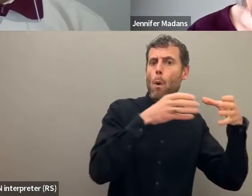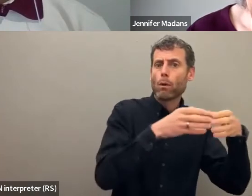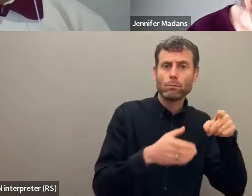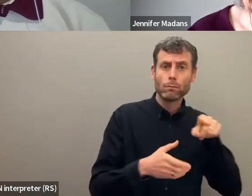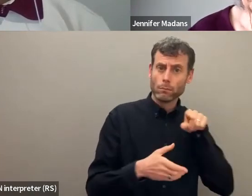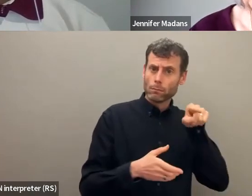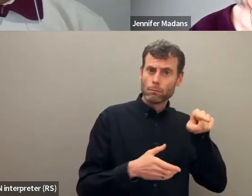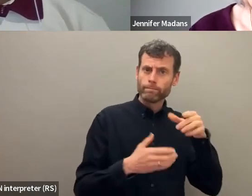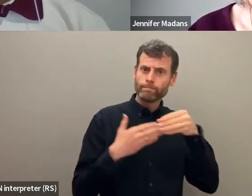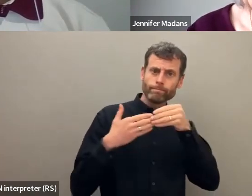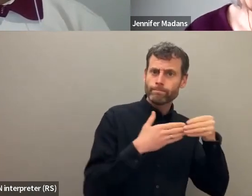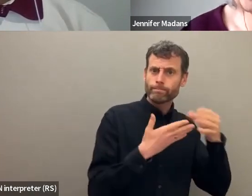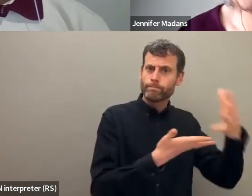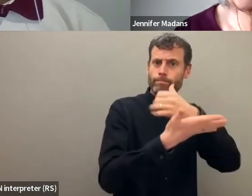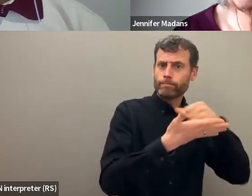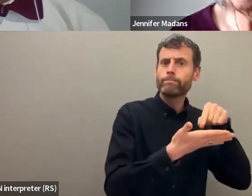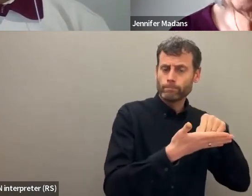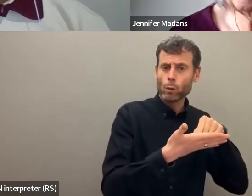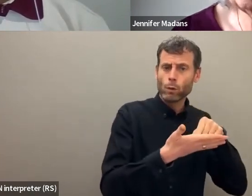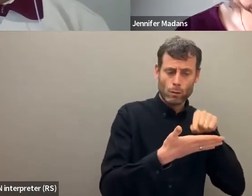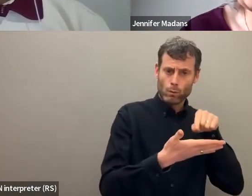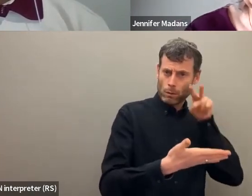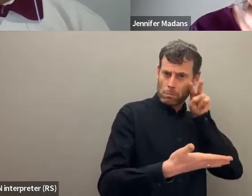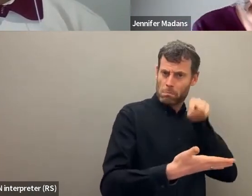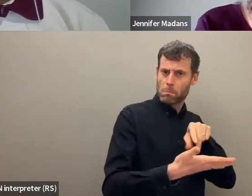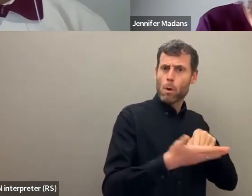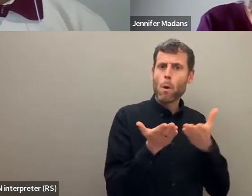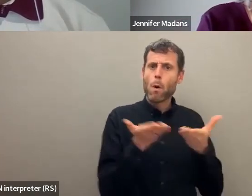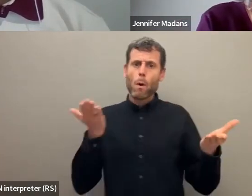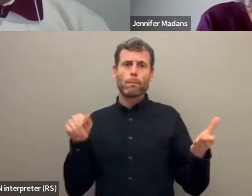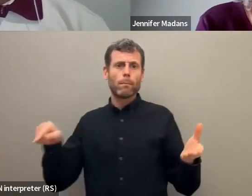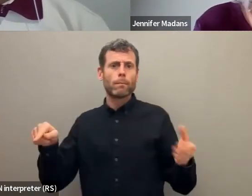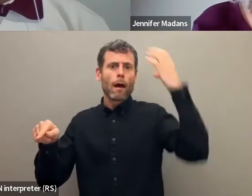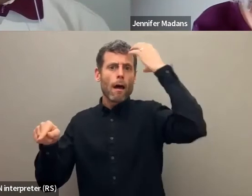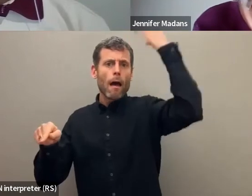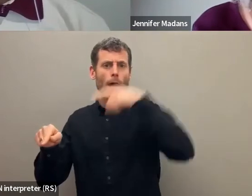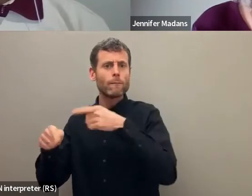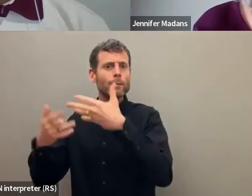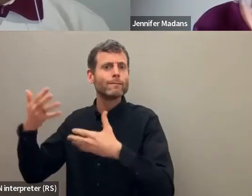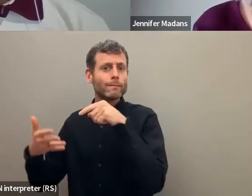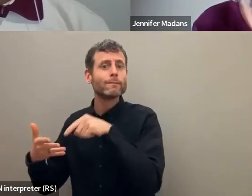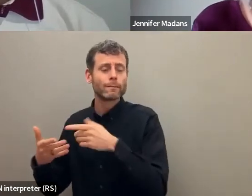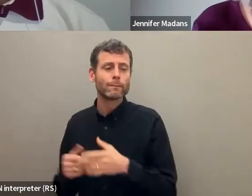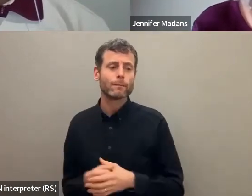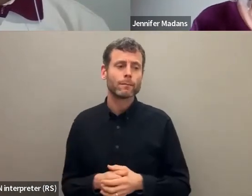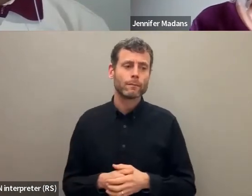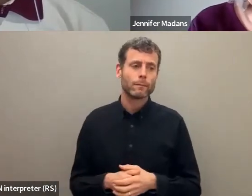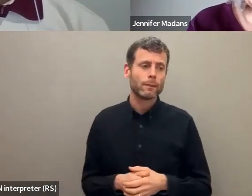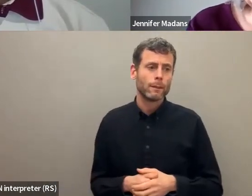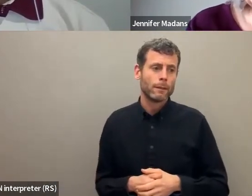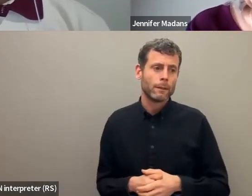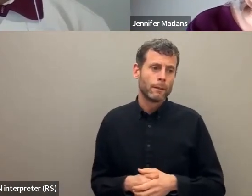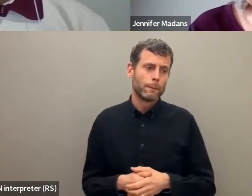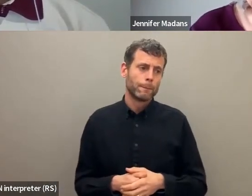Jennifer Madans: covered 19 clearly illustrated the limitations of the data that we have and how this affected our ability to respond to the needs of persons with disabilities.